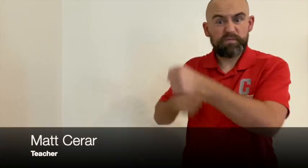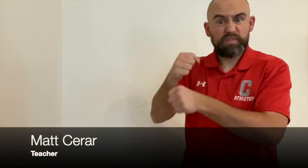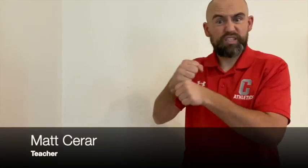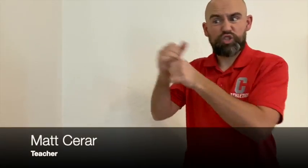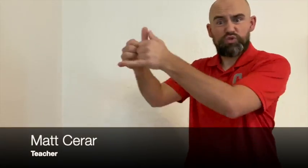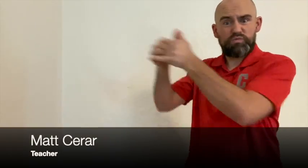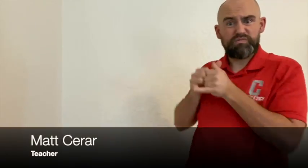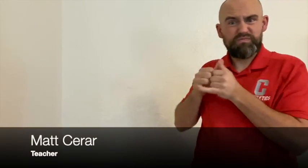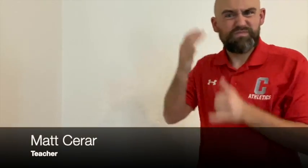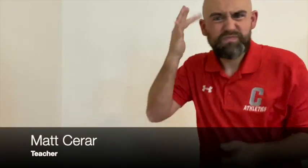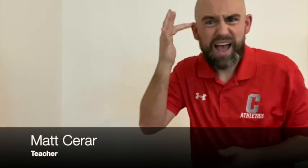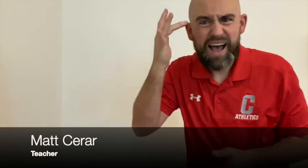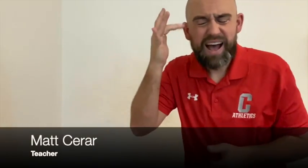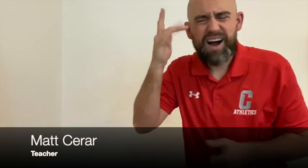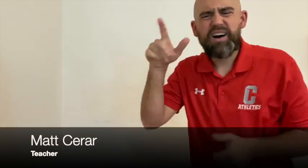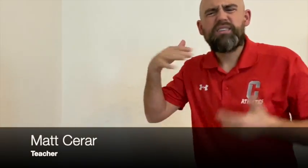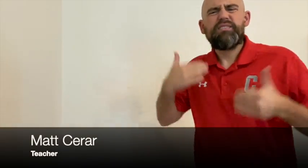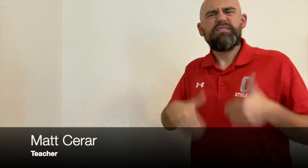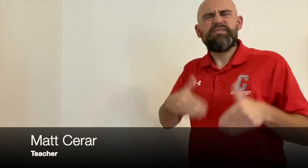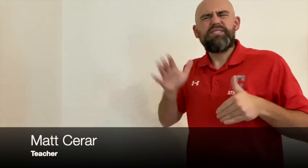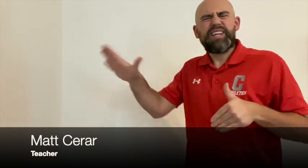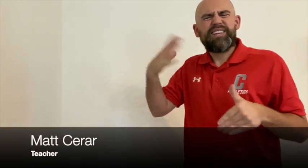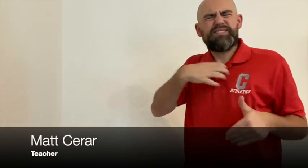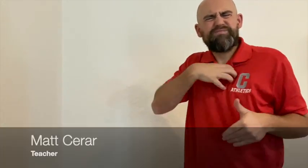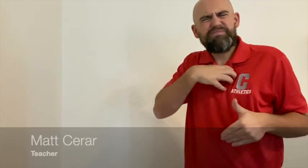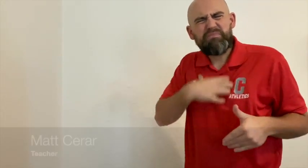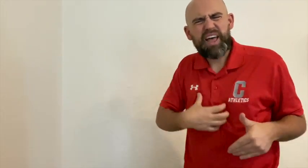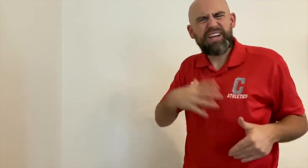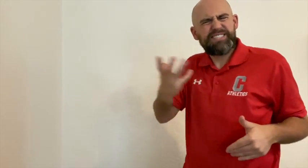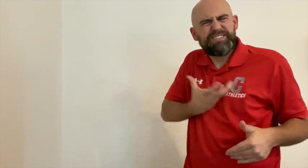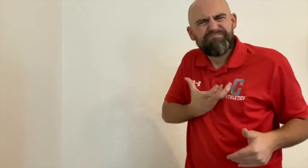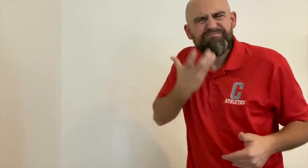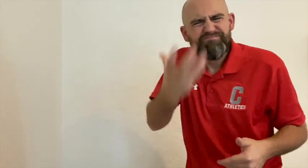student because of this students passion, they give their heart